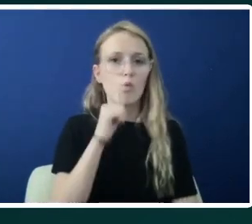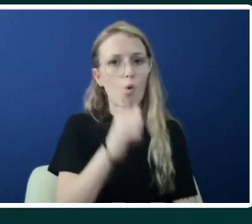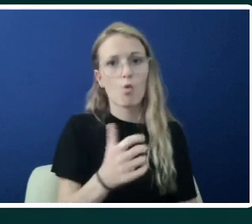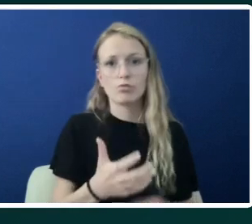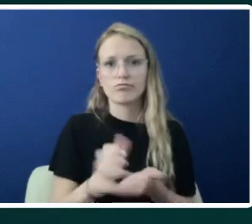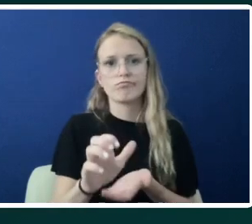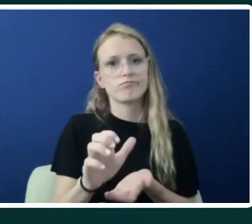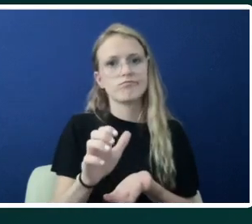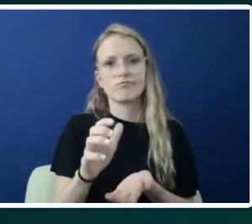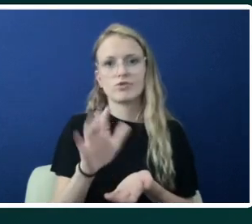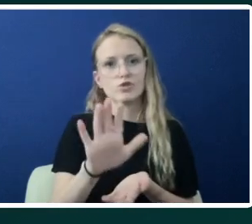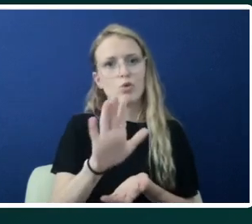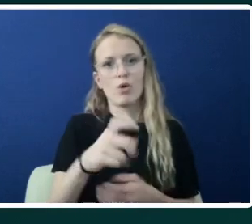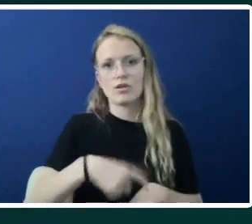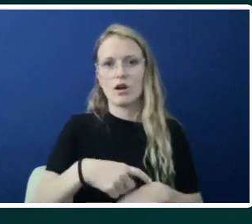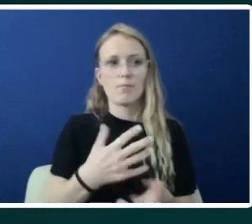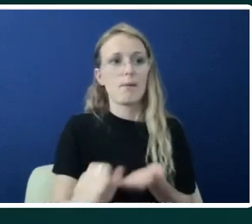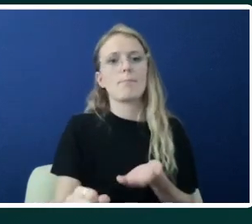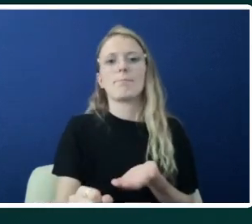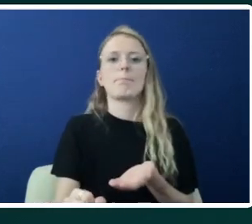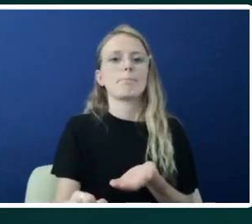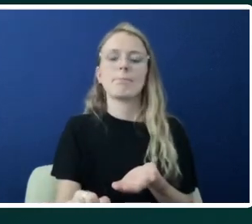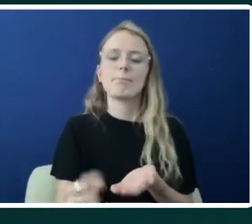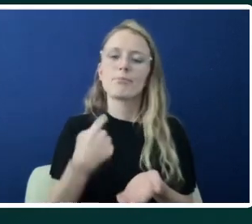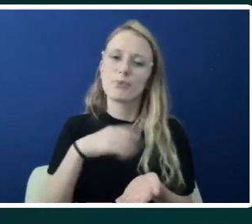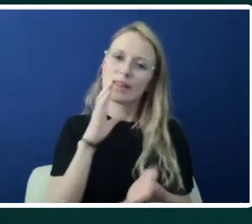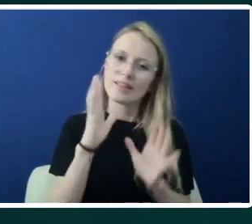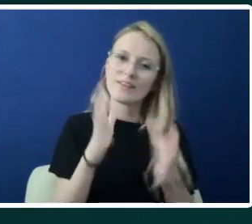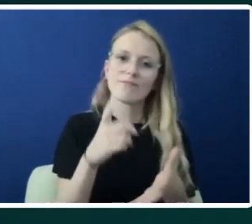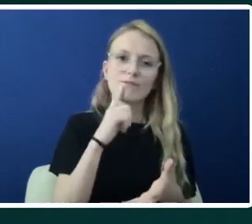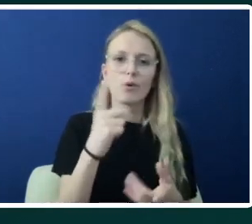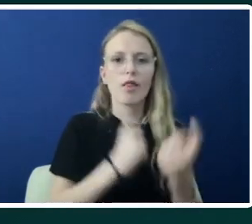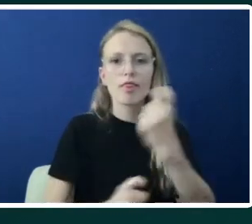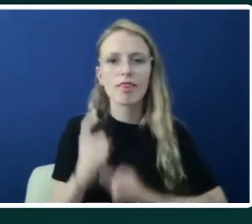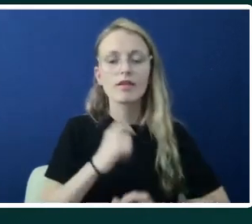folks have. So, please feel free to use the chat for any questions that you'd like to ask about any